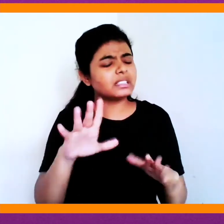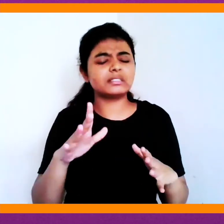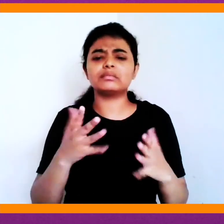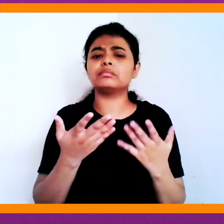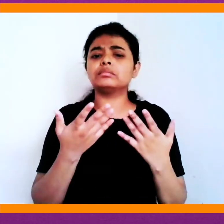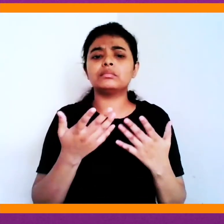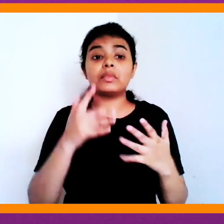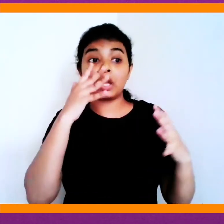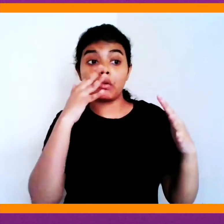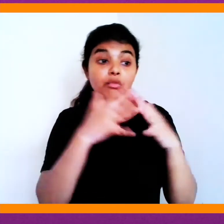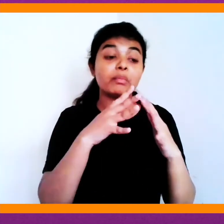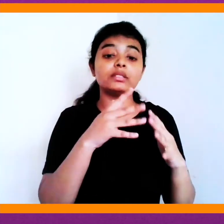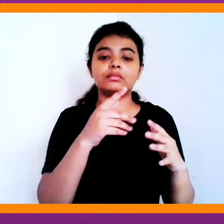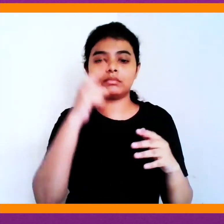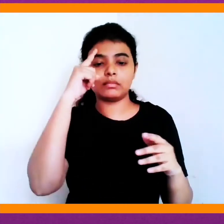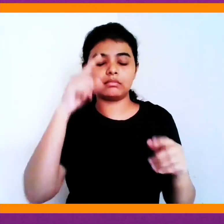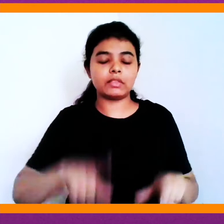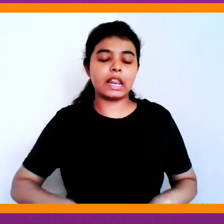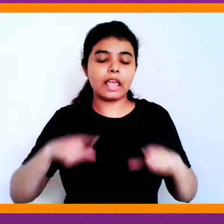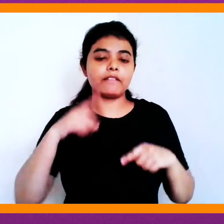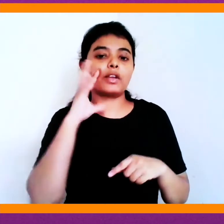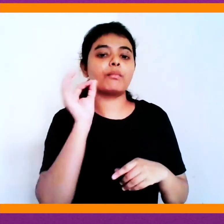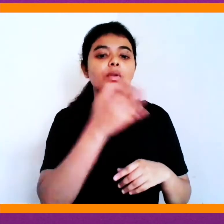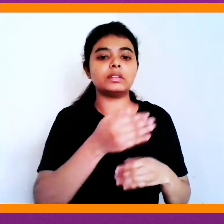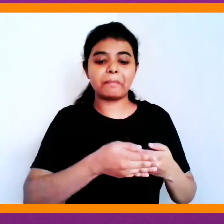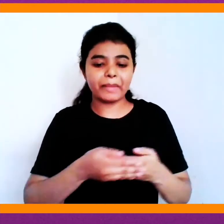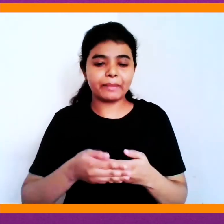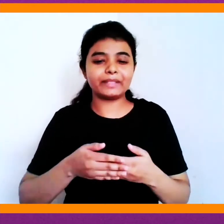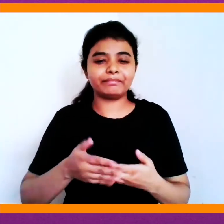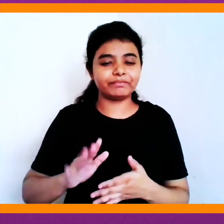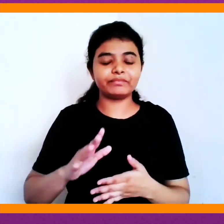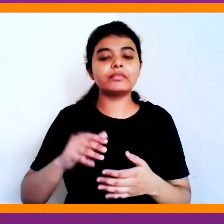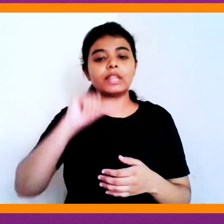the pregnancy and there the pregnancy can be determination can be done at any age because